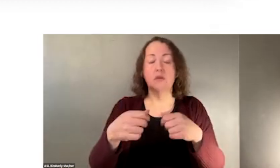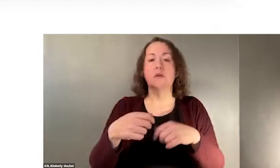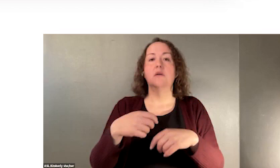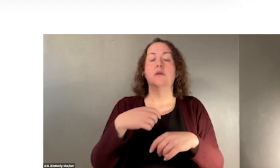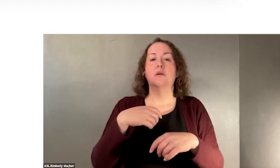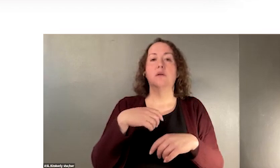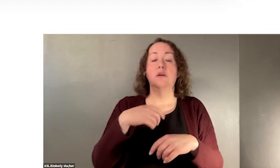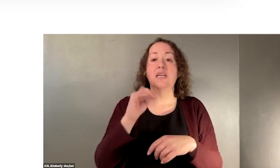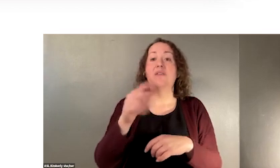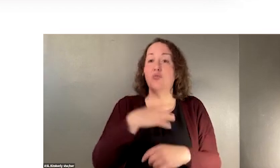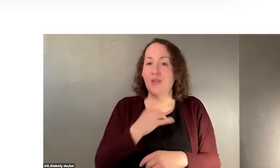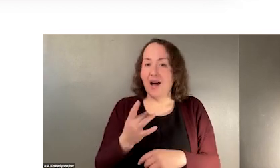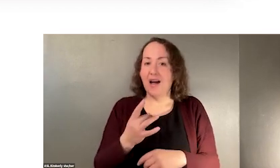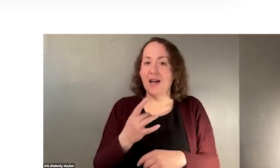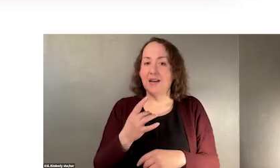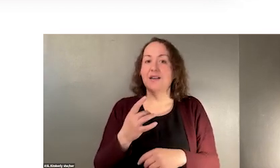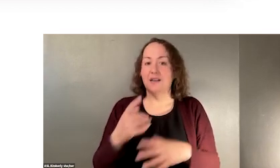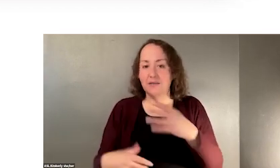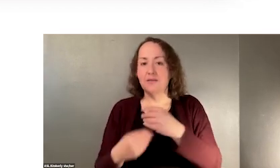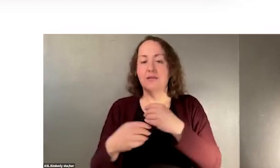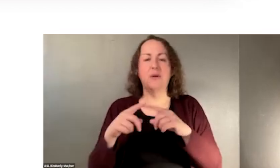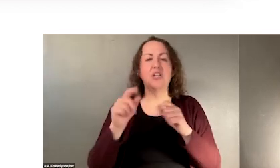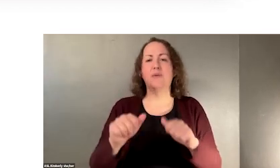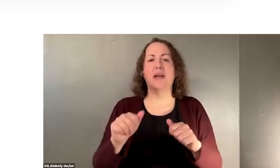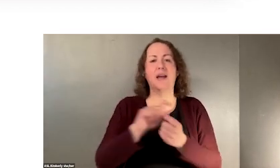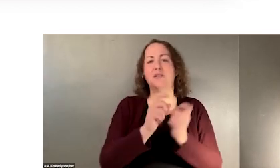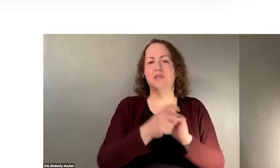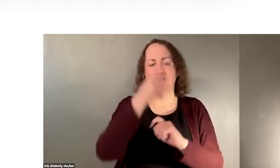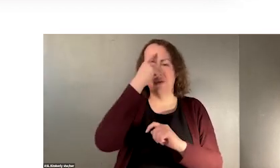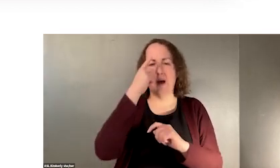like this added, but you can override that and decide to suppress that information.